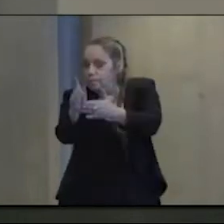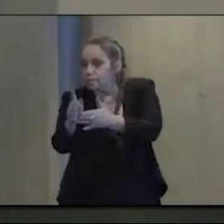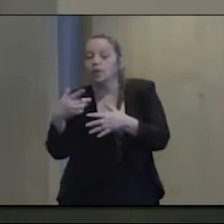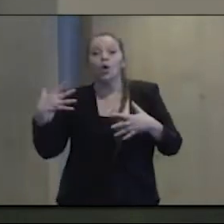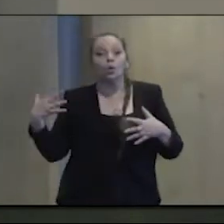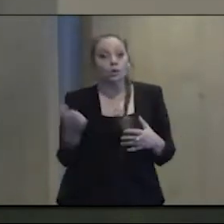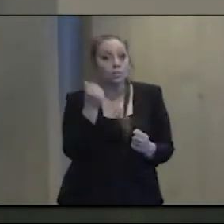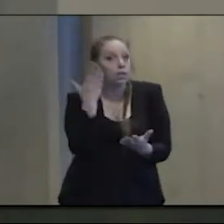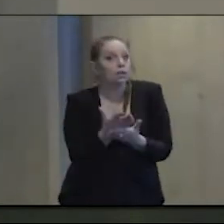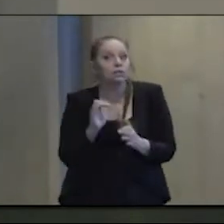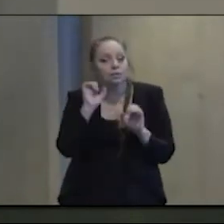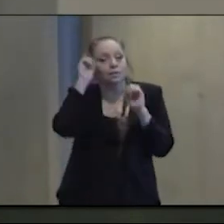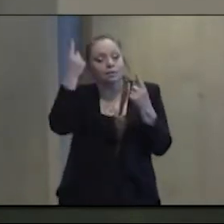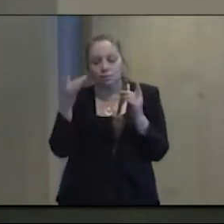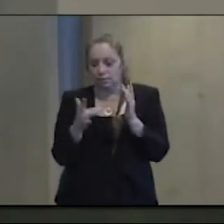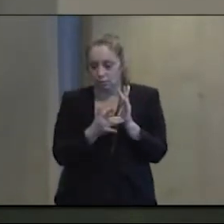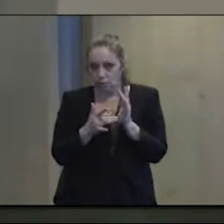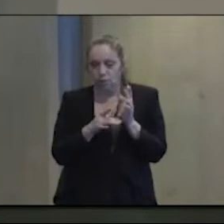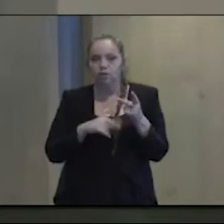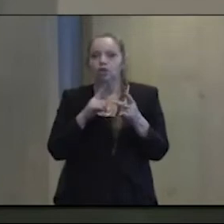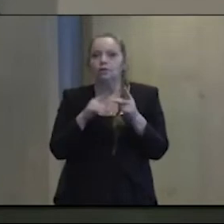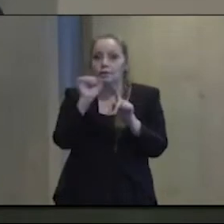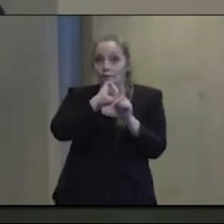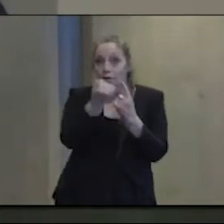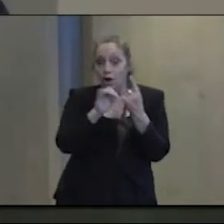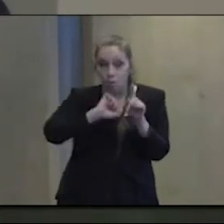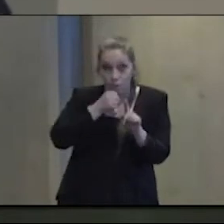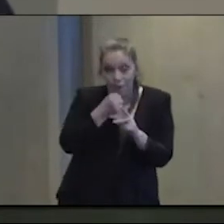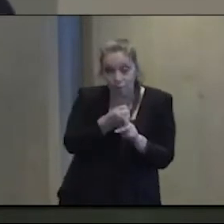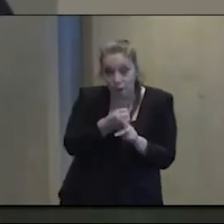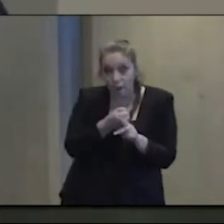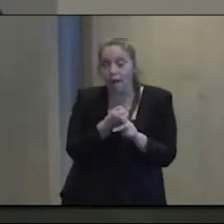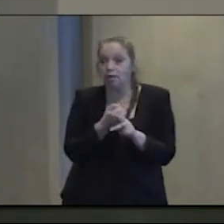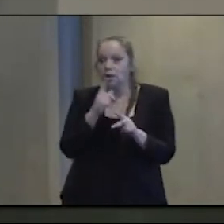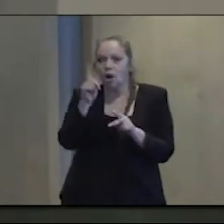understand the technologies, the environmental impacts, the types of discharges emissions